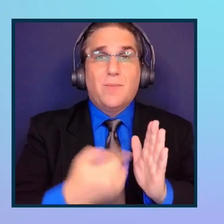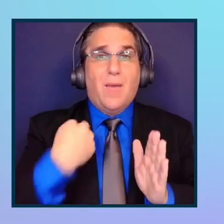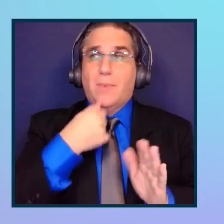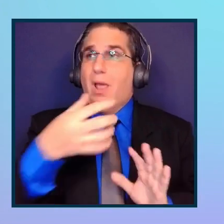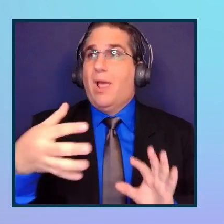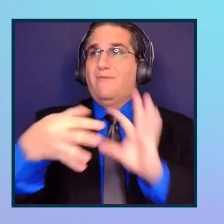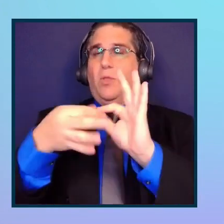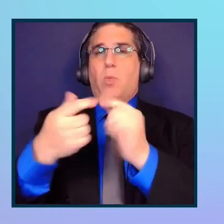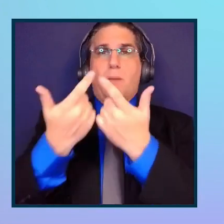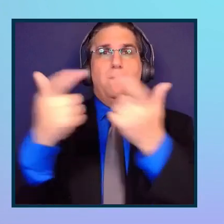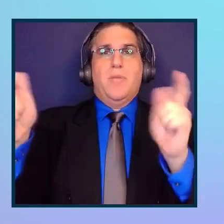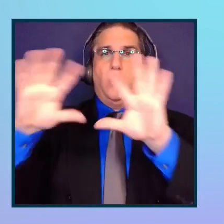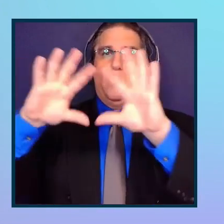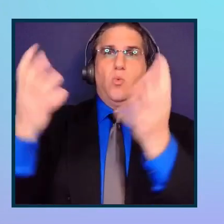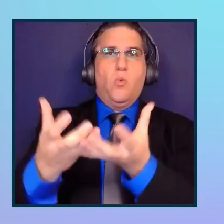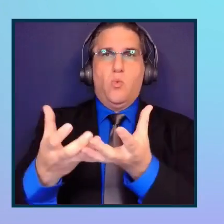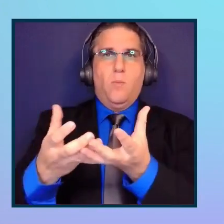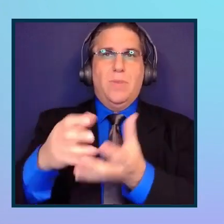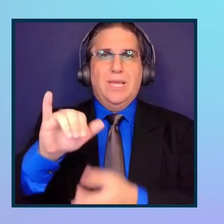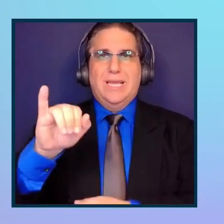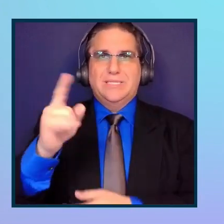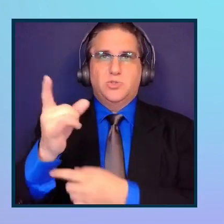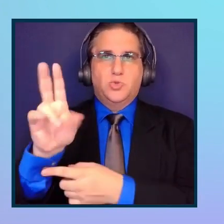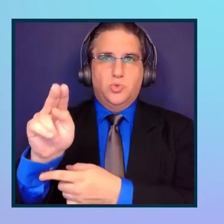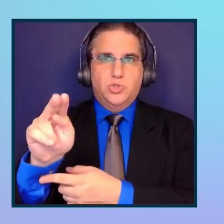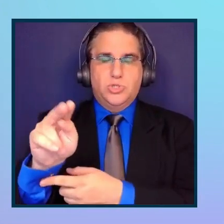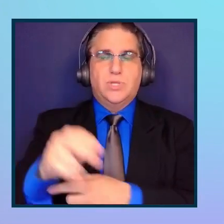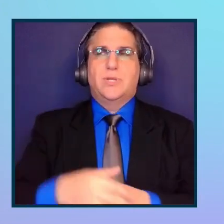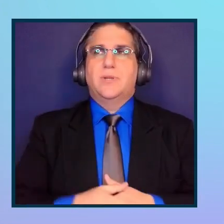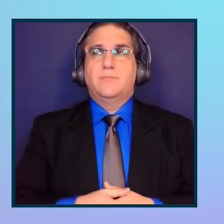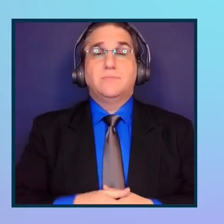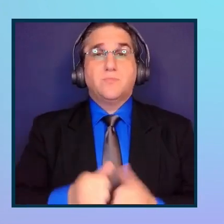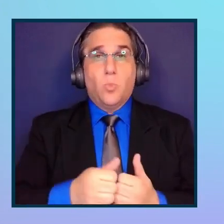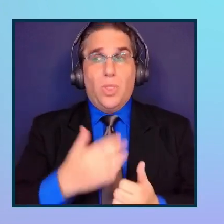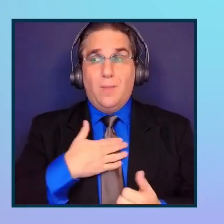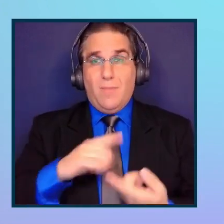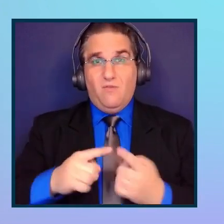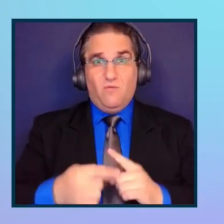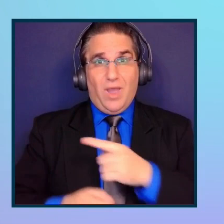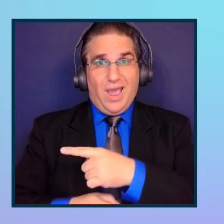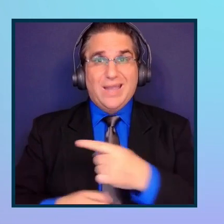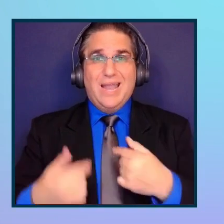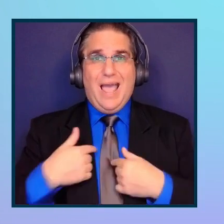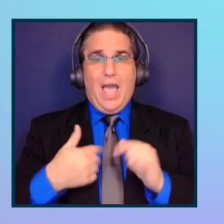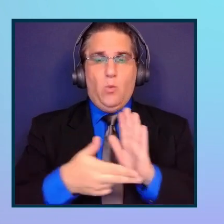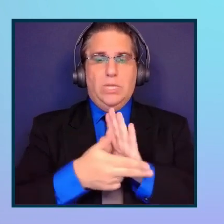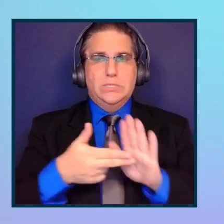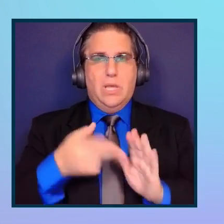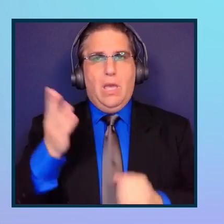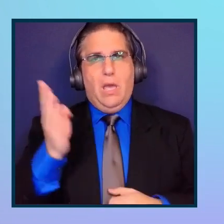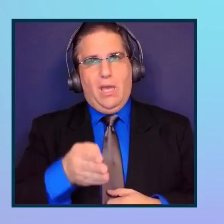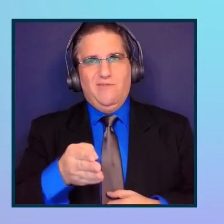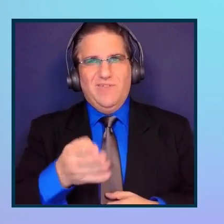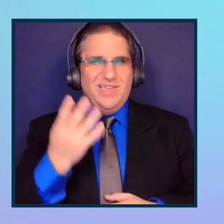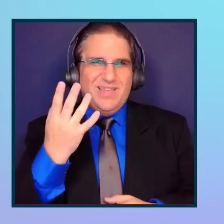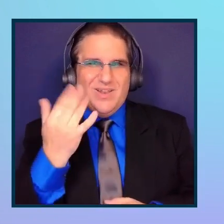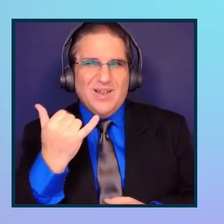I got the hyphen status with my friend that I was co-teaching with, right? Because I wasn't part of that academic institution she was,